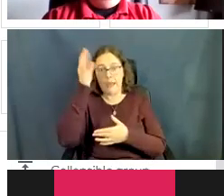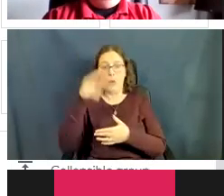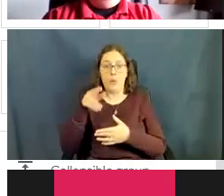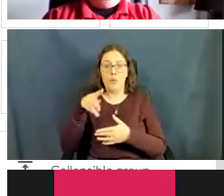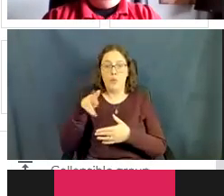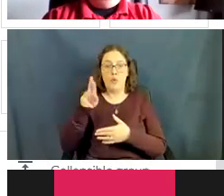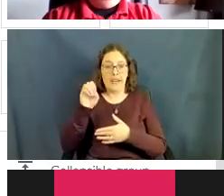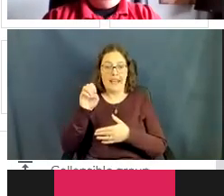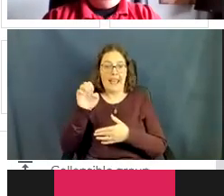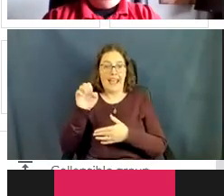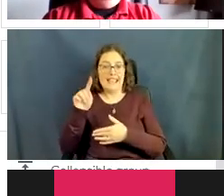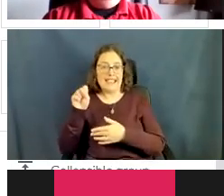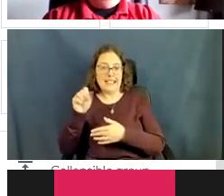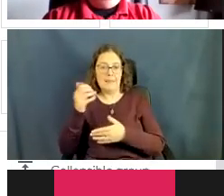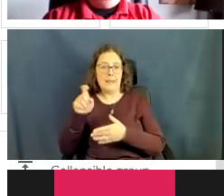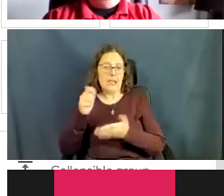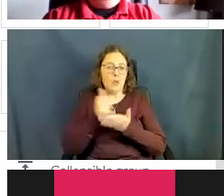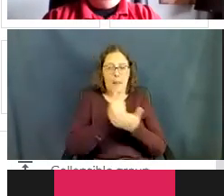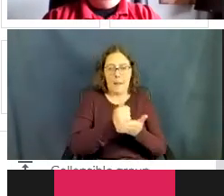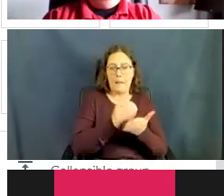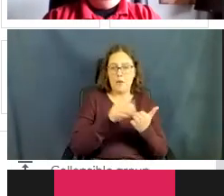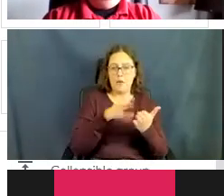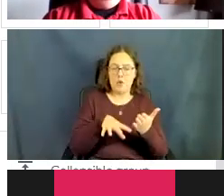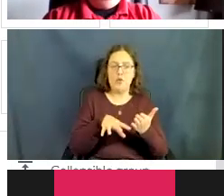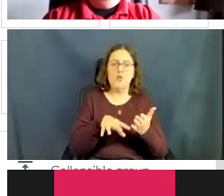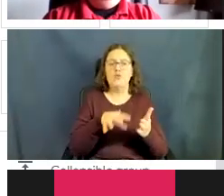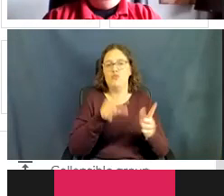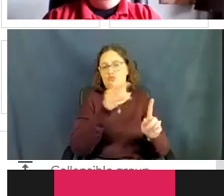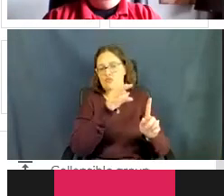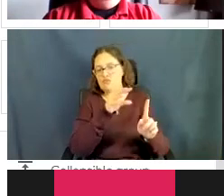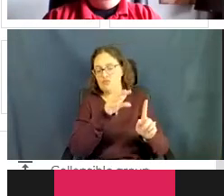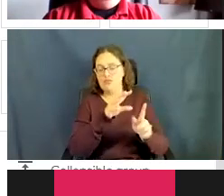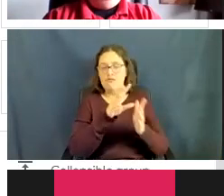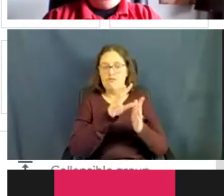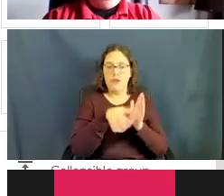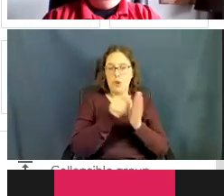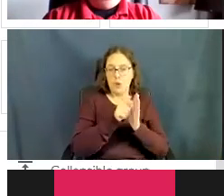If he wants to talk about employability skills it takes him to the very first one.